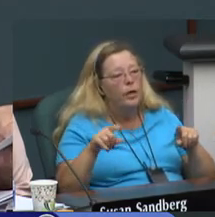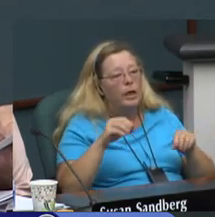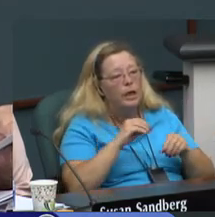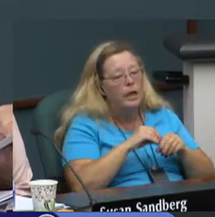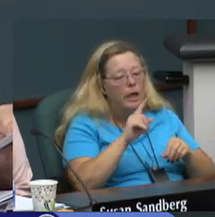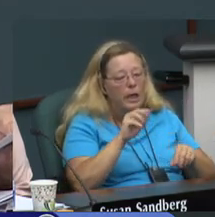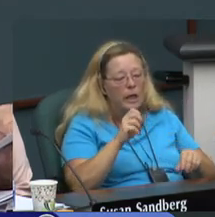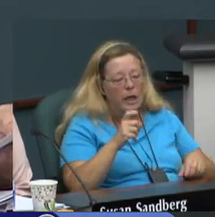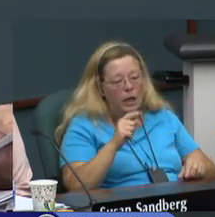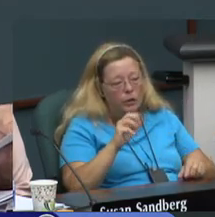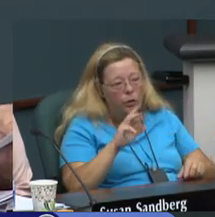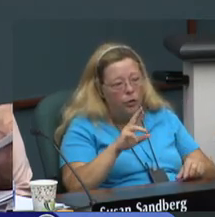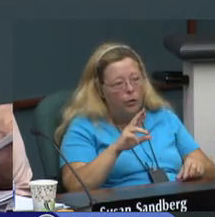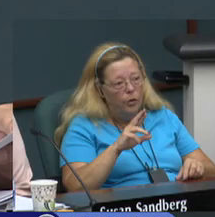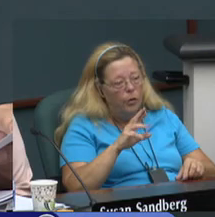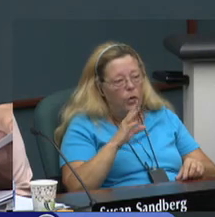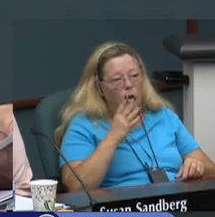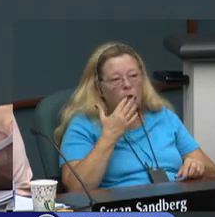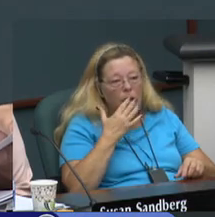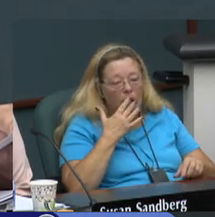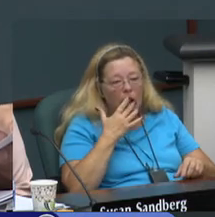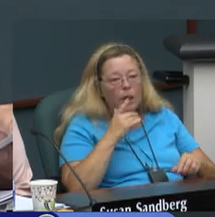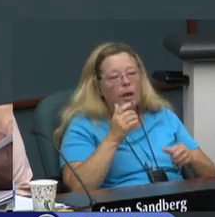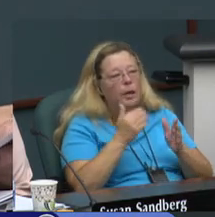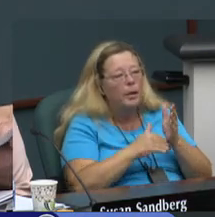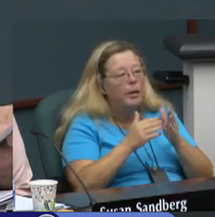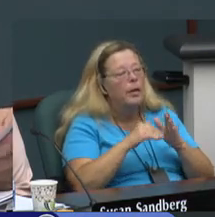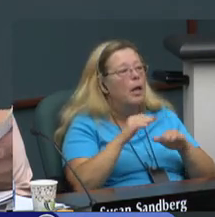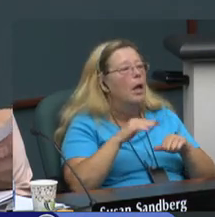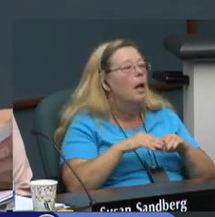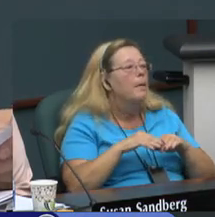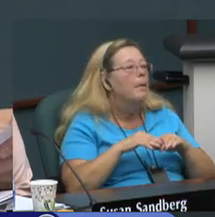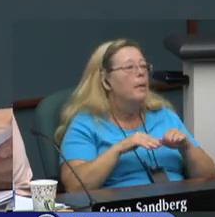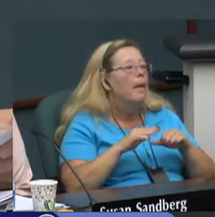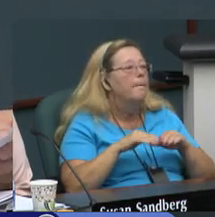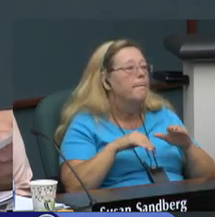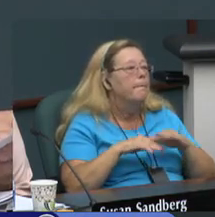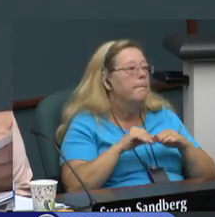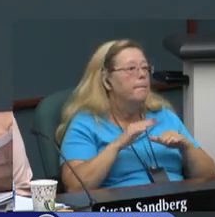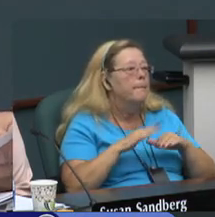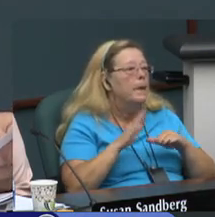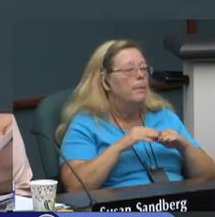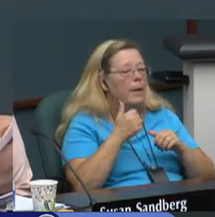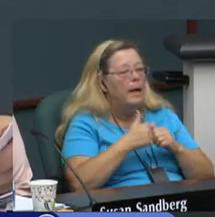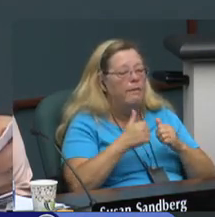elements shall repeat vertically a minimum of every 30 feet there are